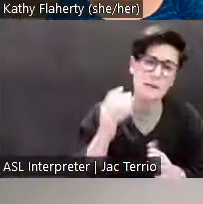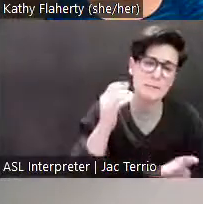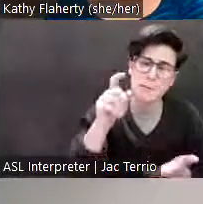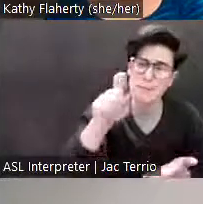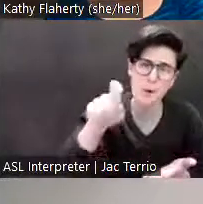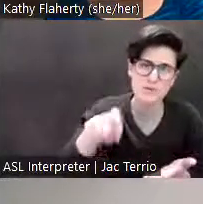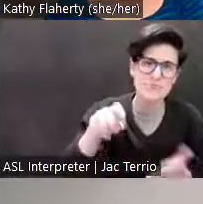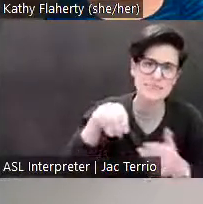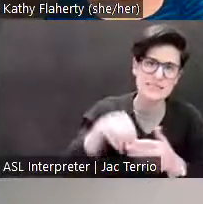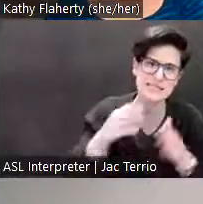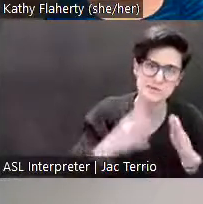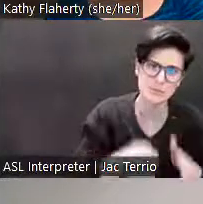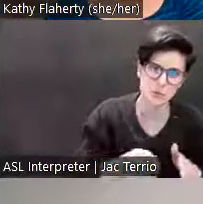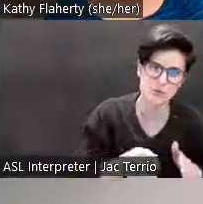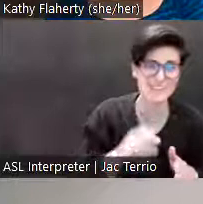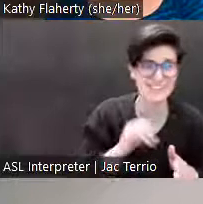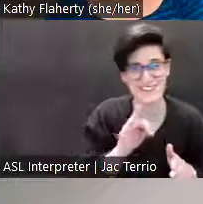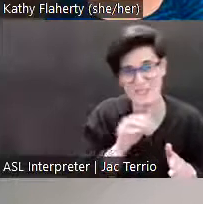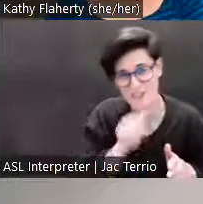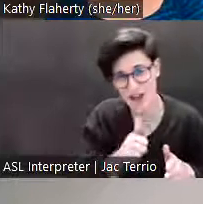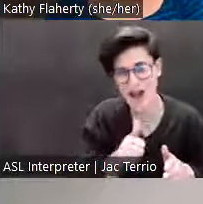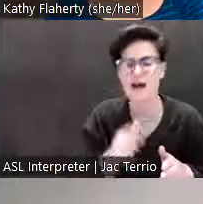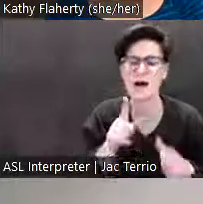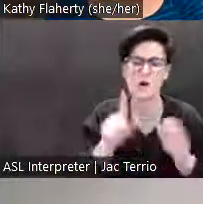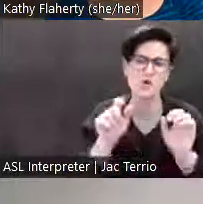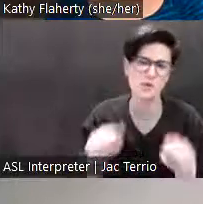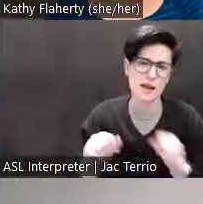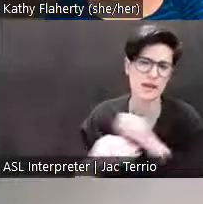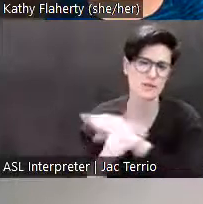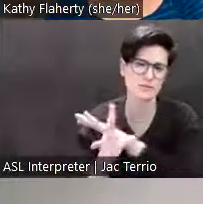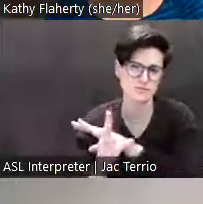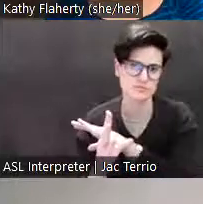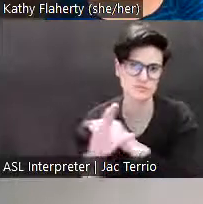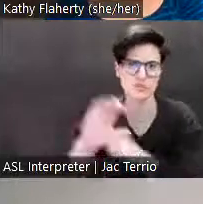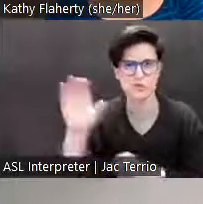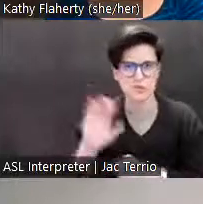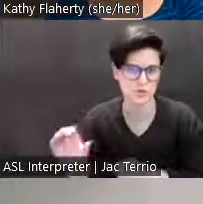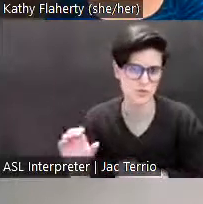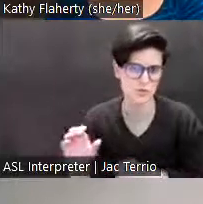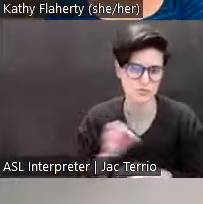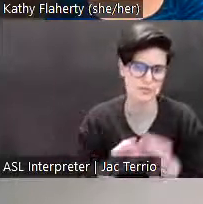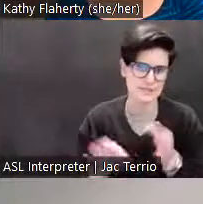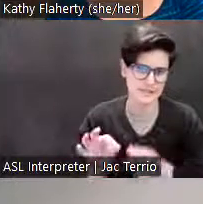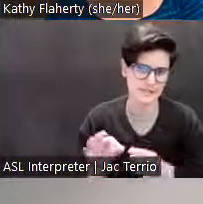15:28:38 that's not always possible. And so if not it should be done over video And in